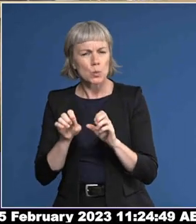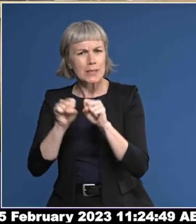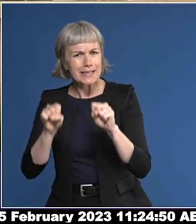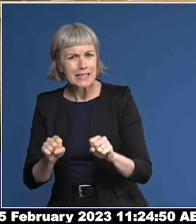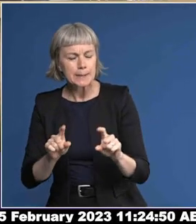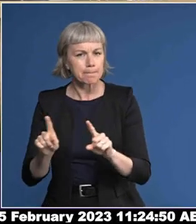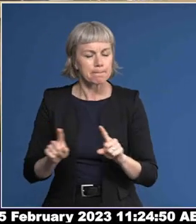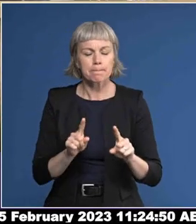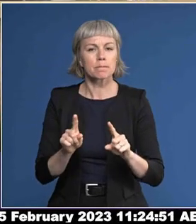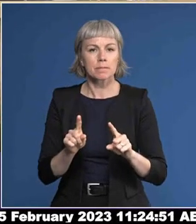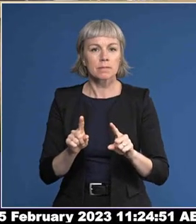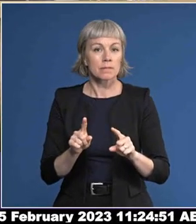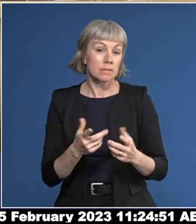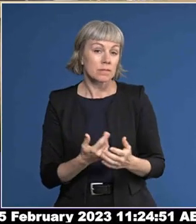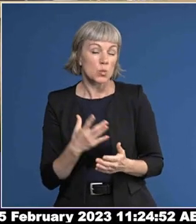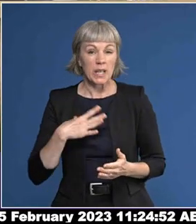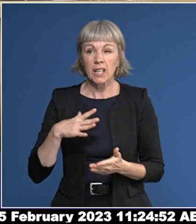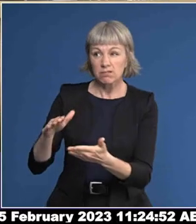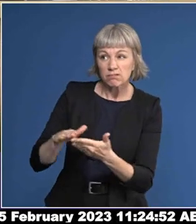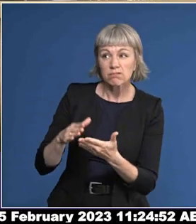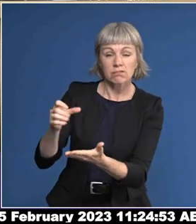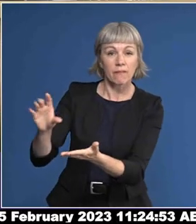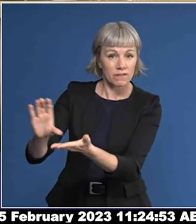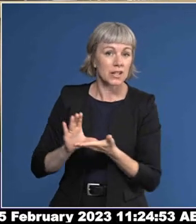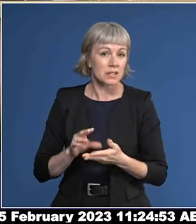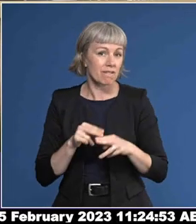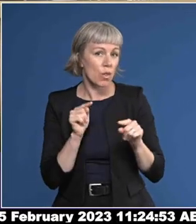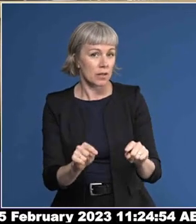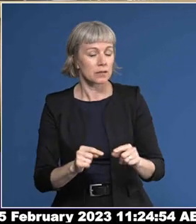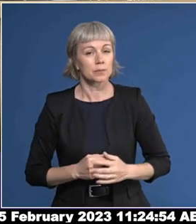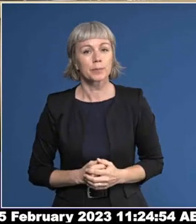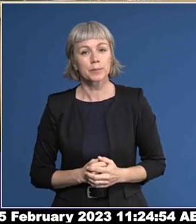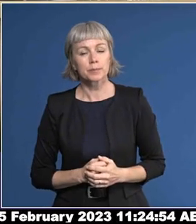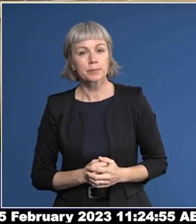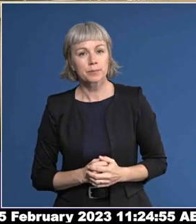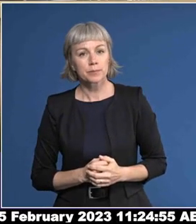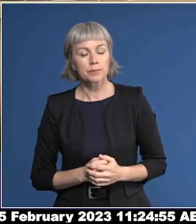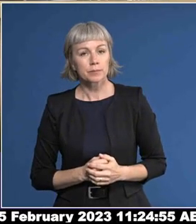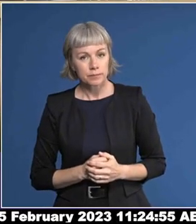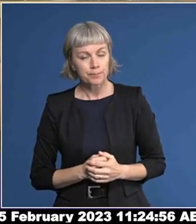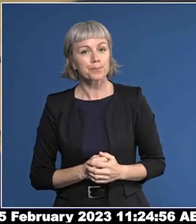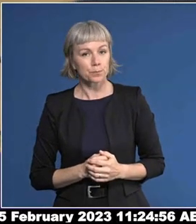So another part of the work that Professor Bigby has done is to review and